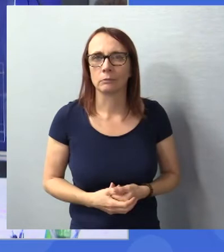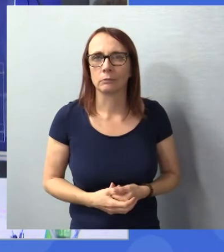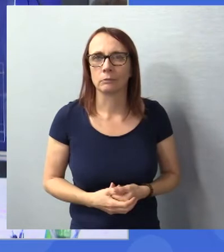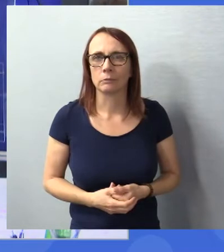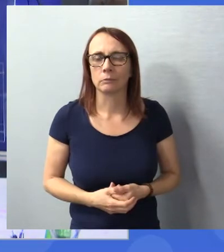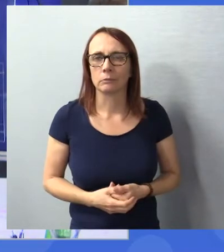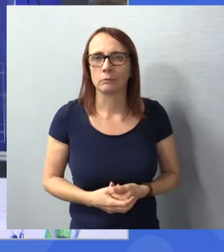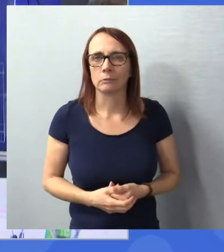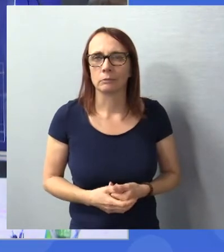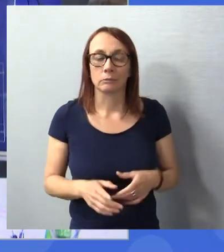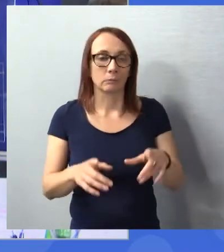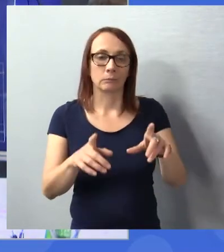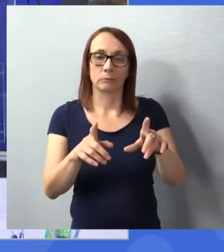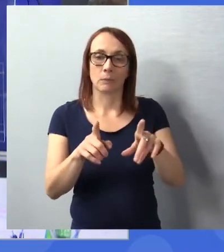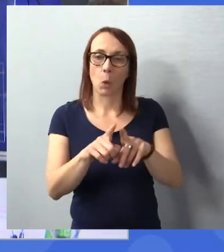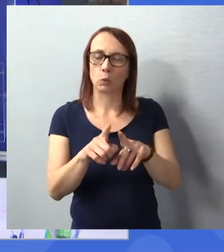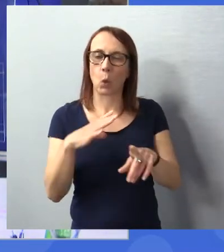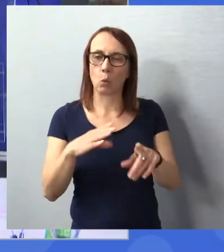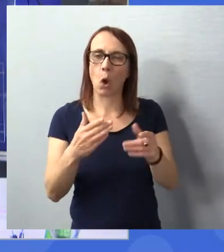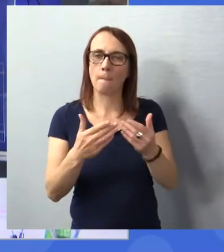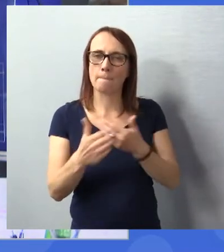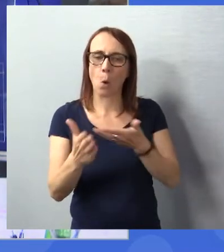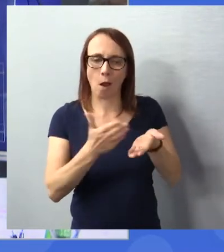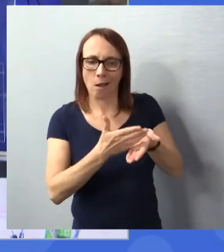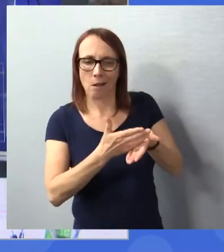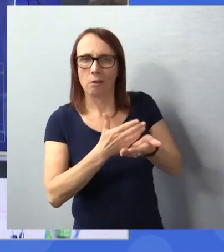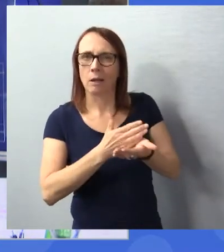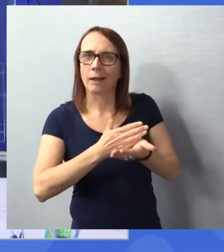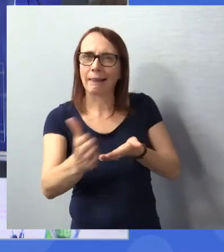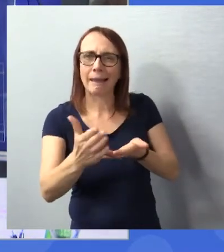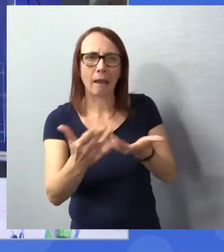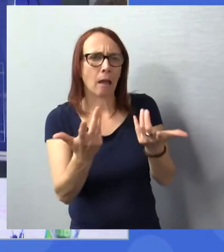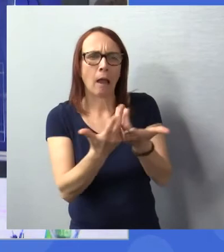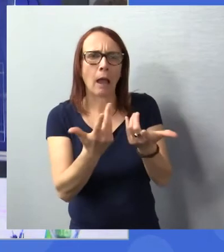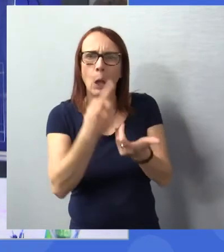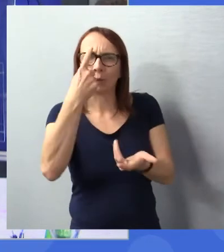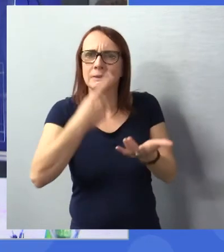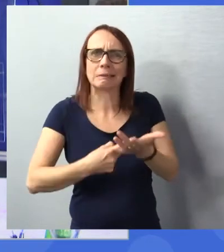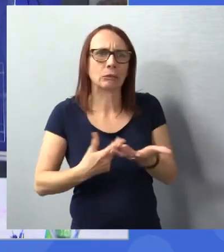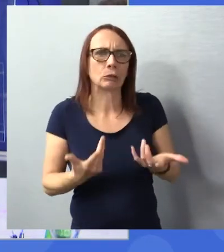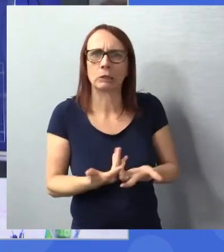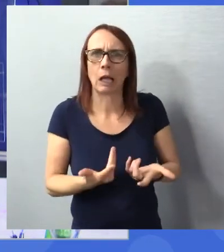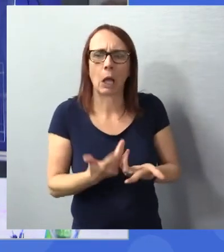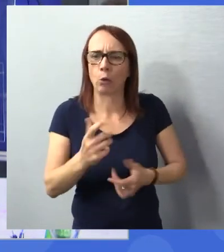thought that would be more to spawn how decisions are made let us know the might going to get to the decisions again that would link him